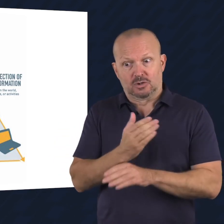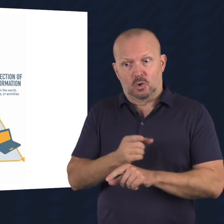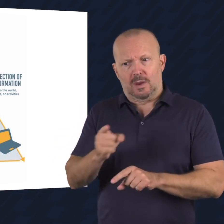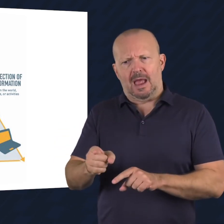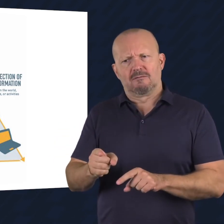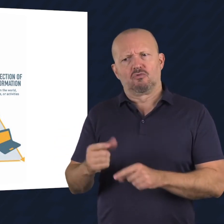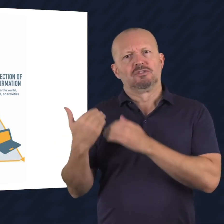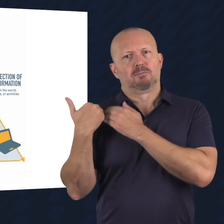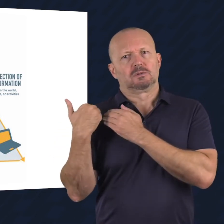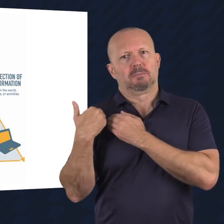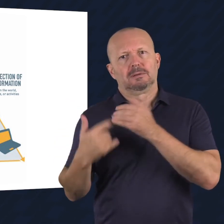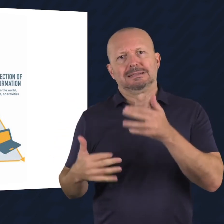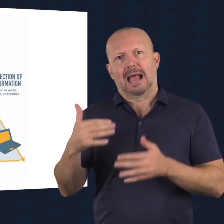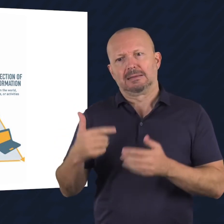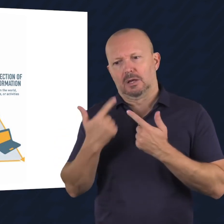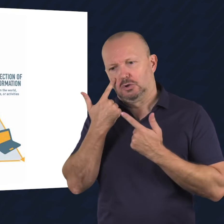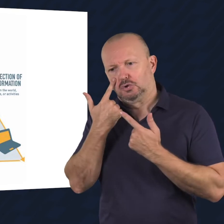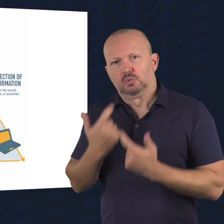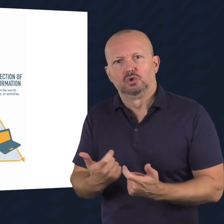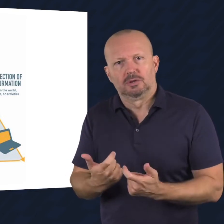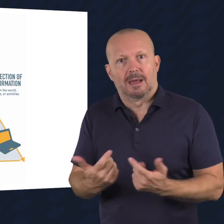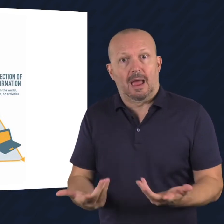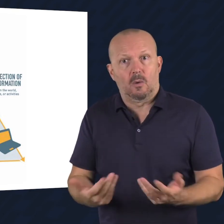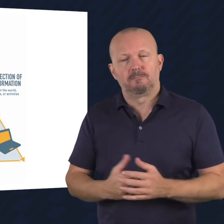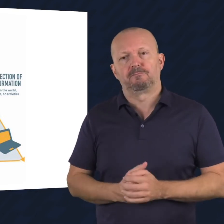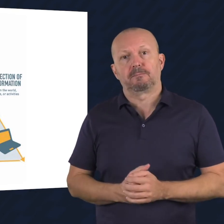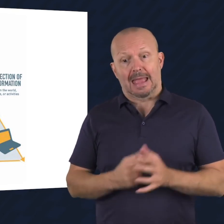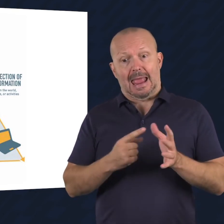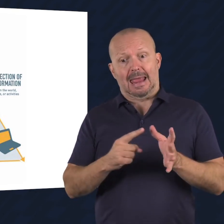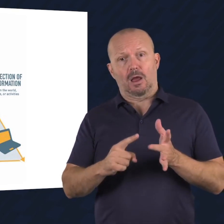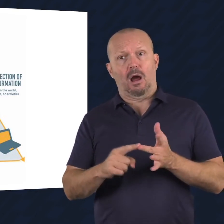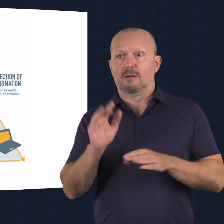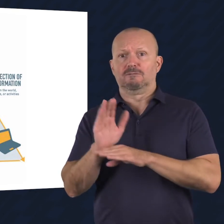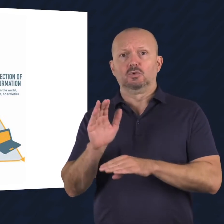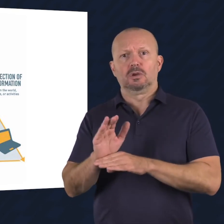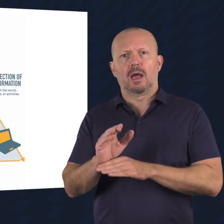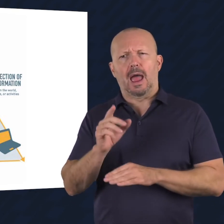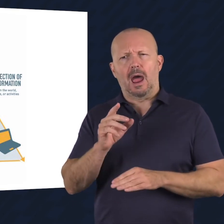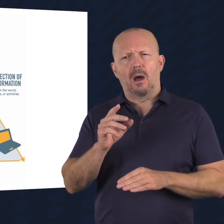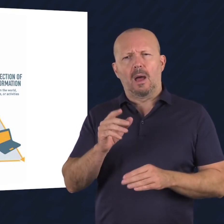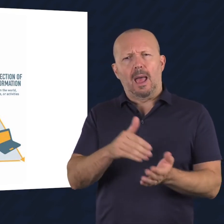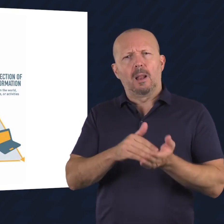and embed responsible data stewardship. How could an AI-enabled future reframe our